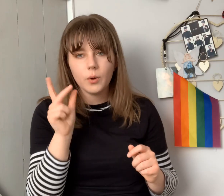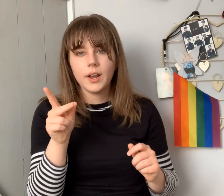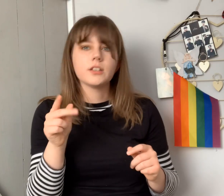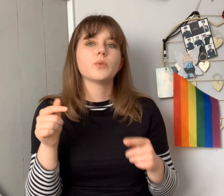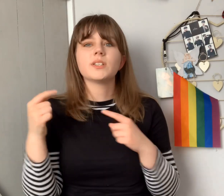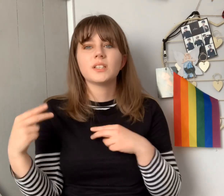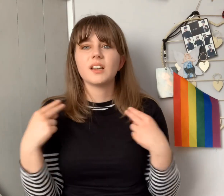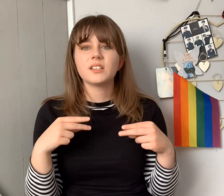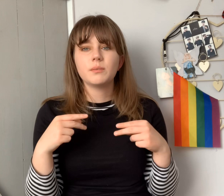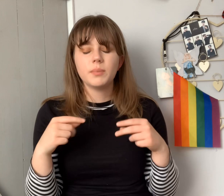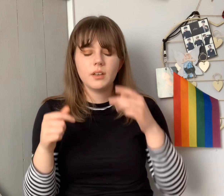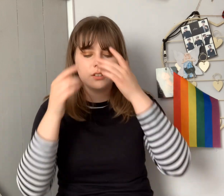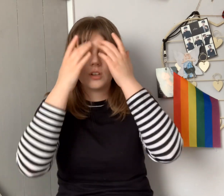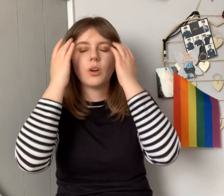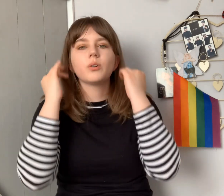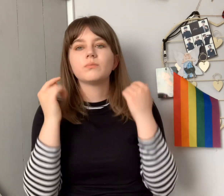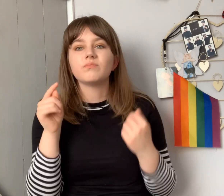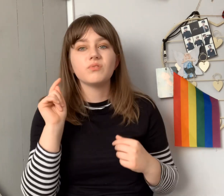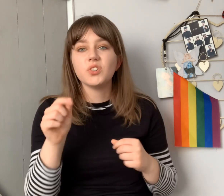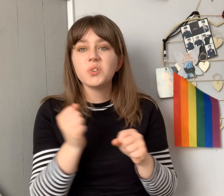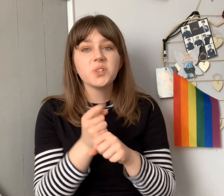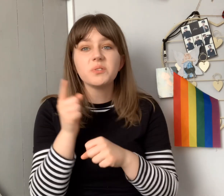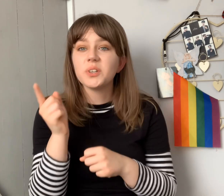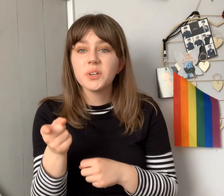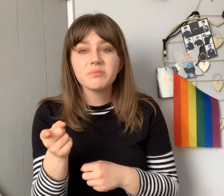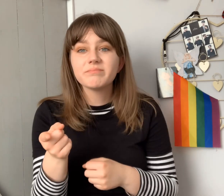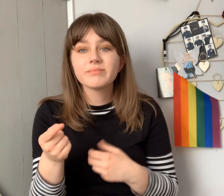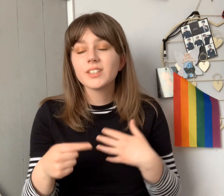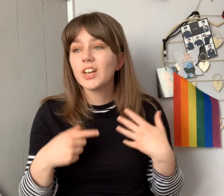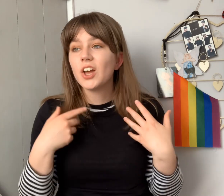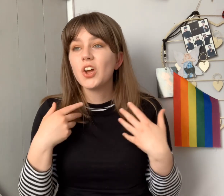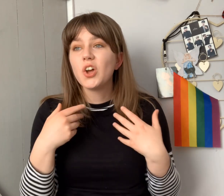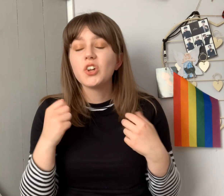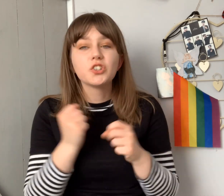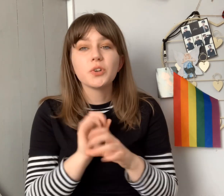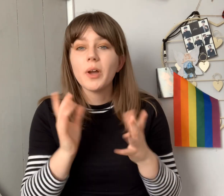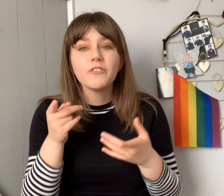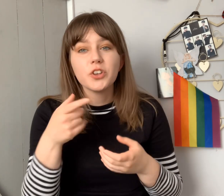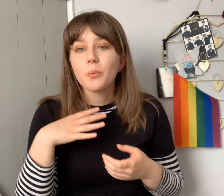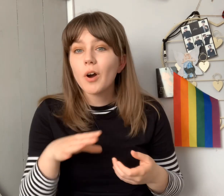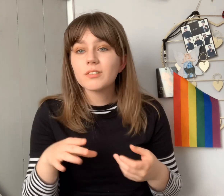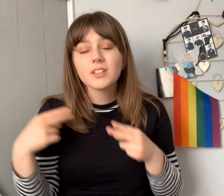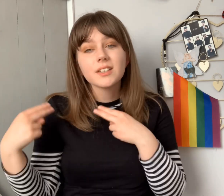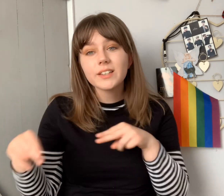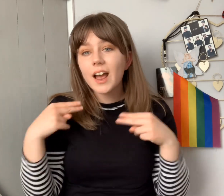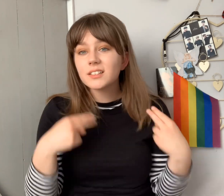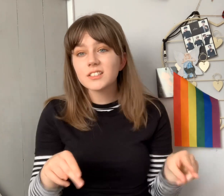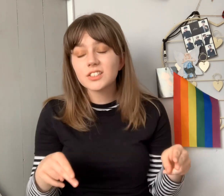Ok it's the dancing bit, you do you Do what ever you want, dance?